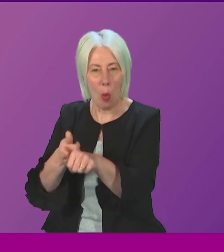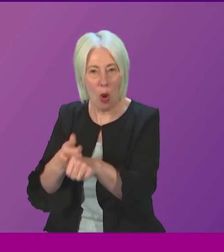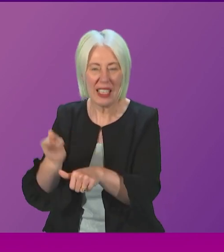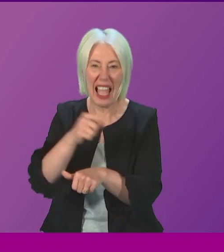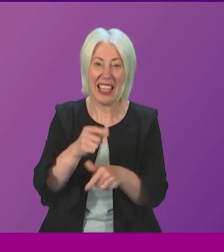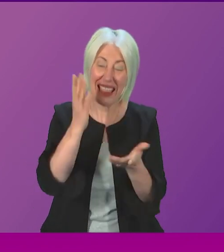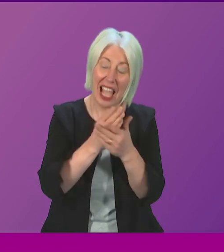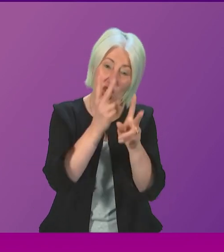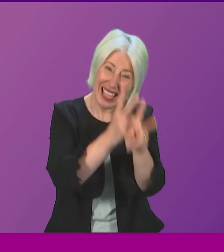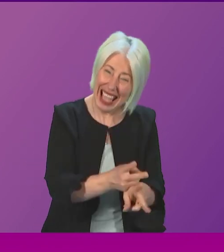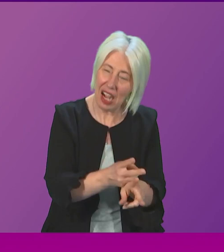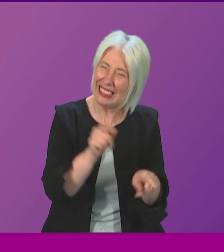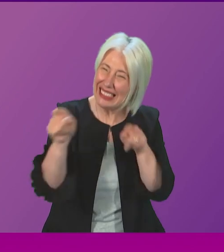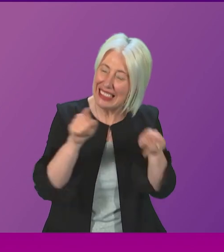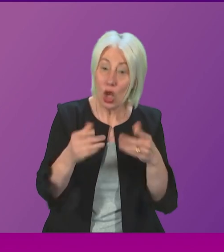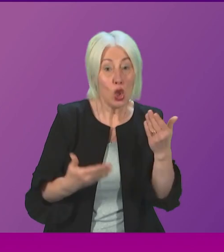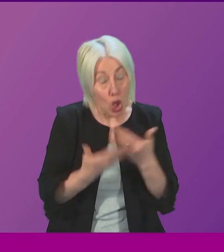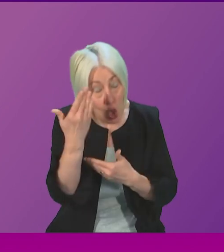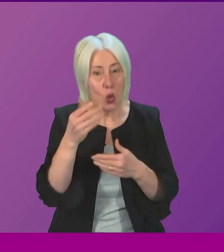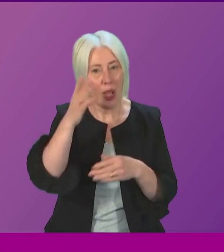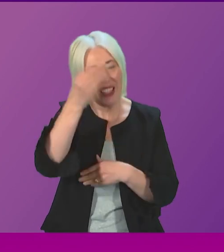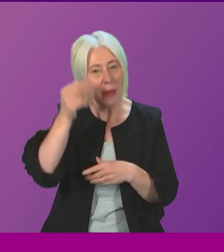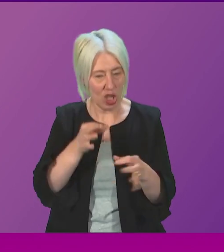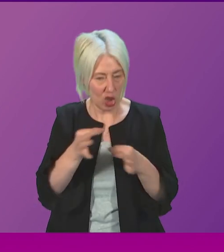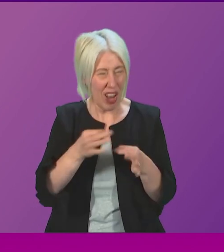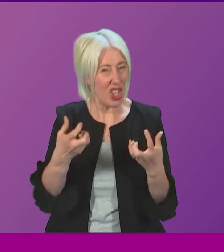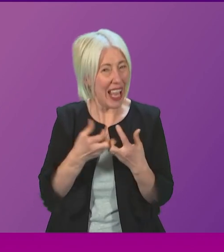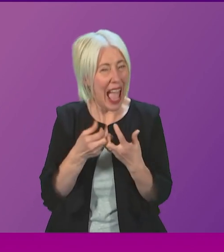Can the First Minister advise how the new dementia strategy will address those persistent